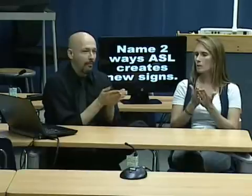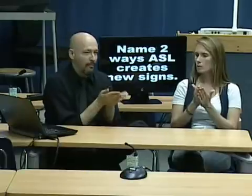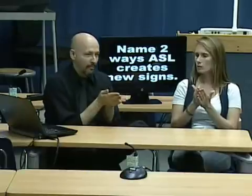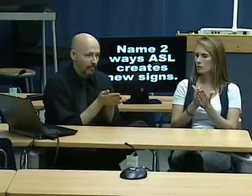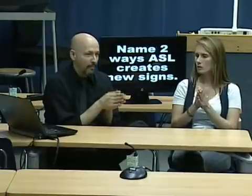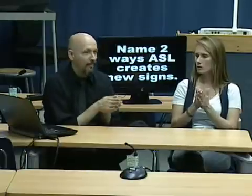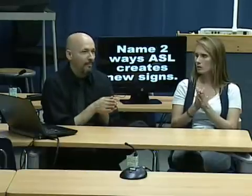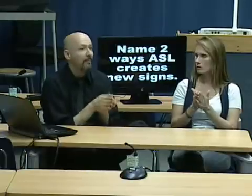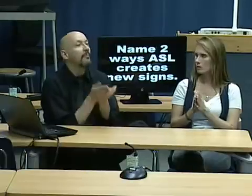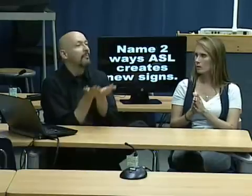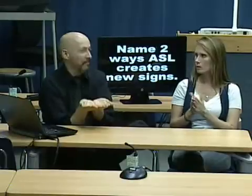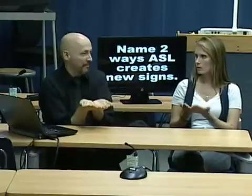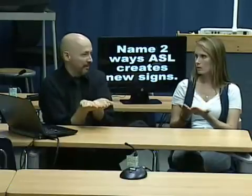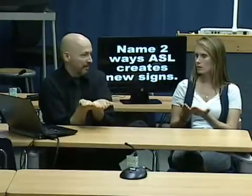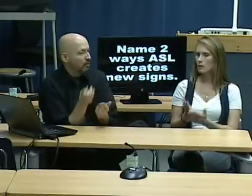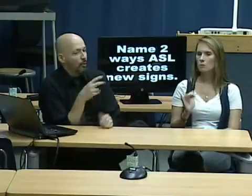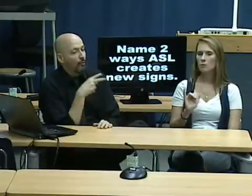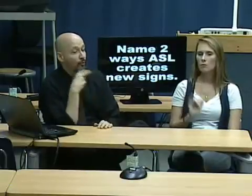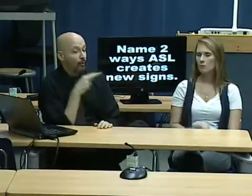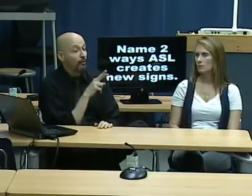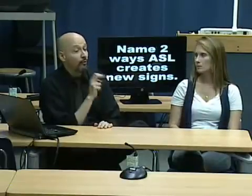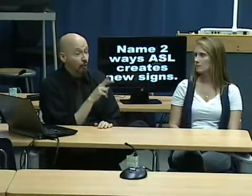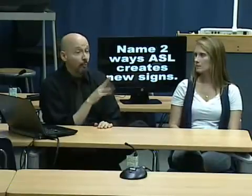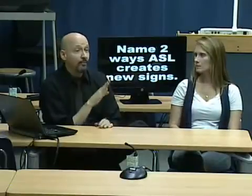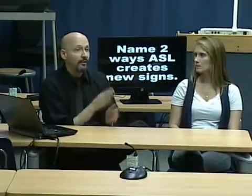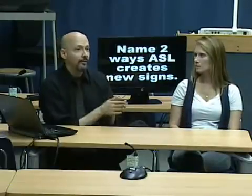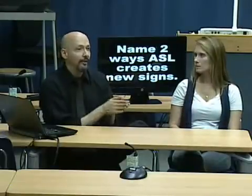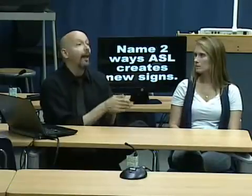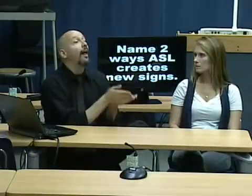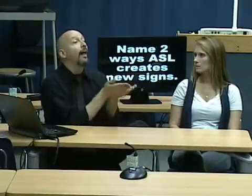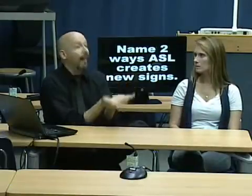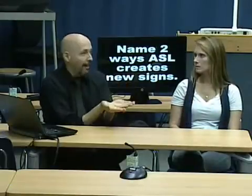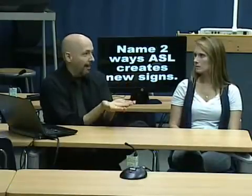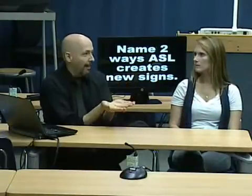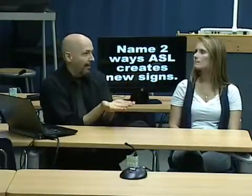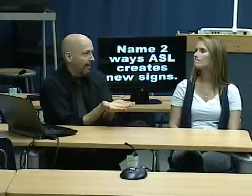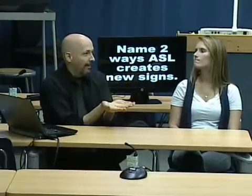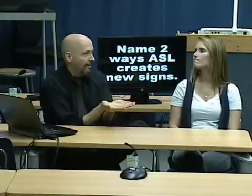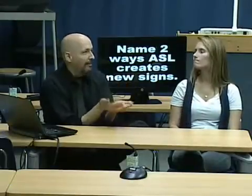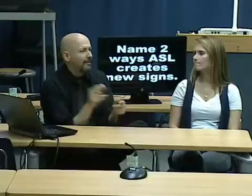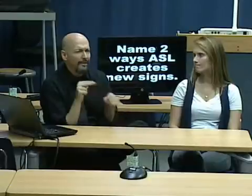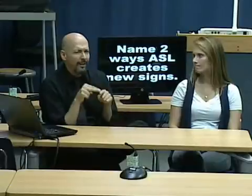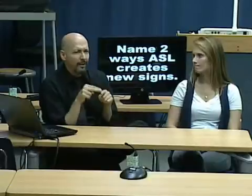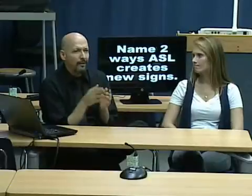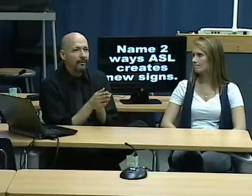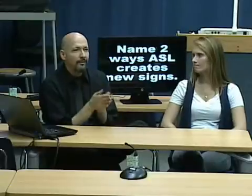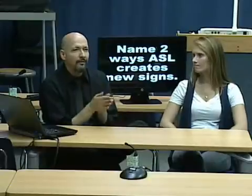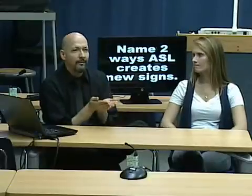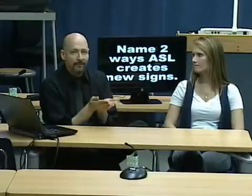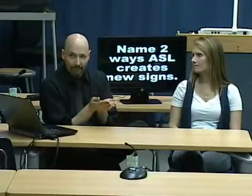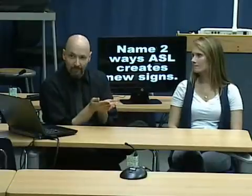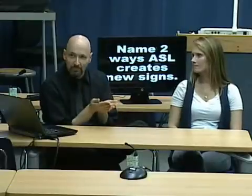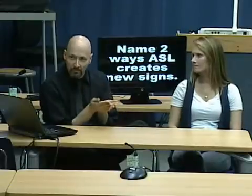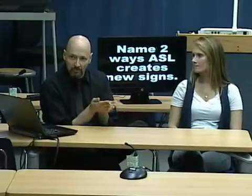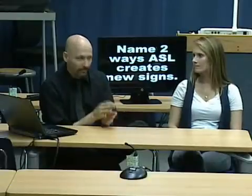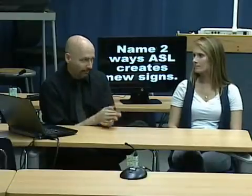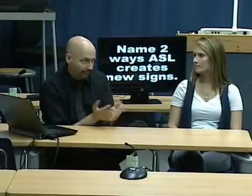Book ... open the book. Verb, VERB, is "open the book." The noun is just "book."